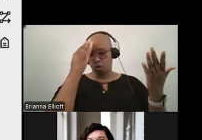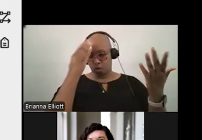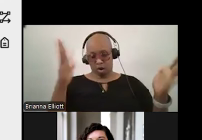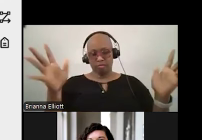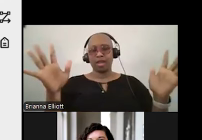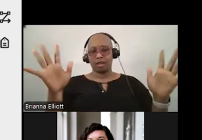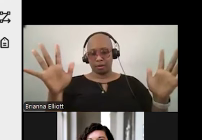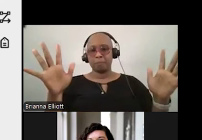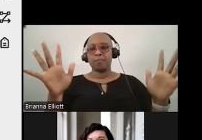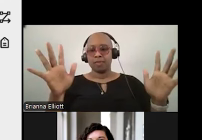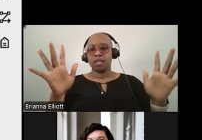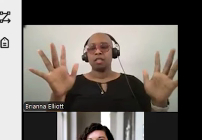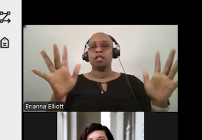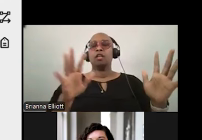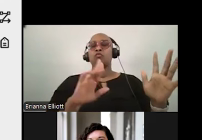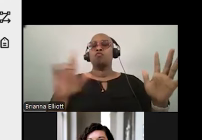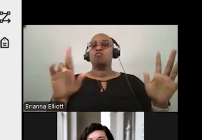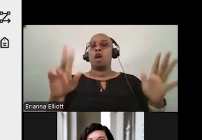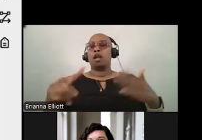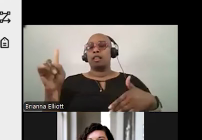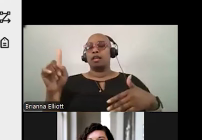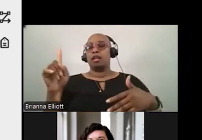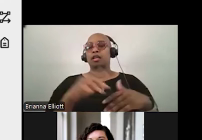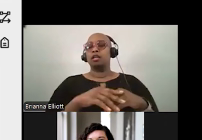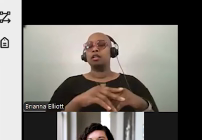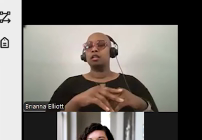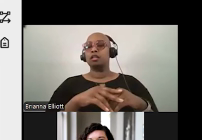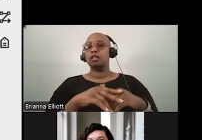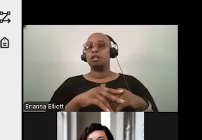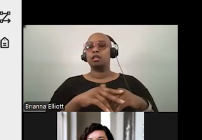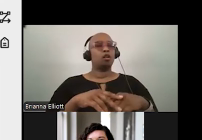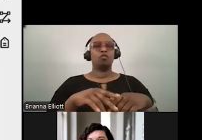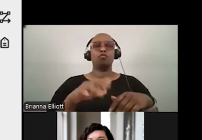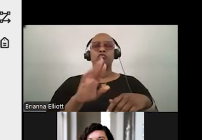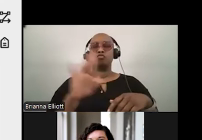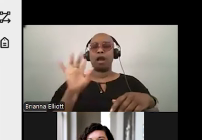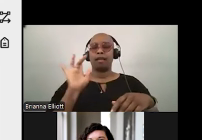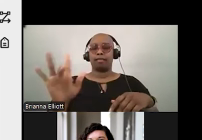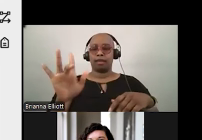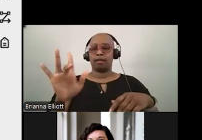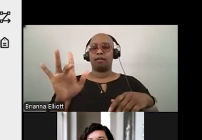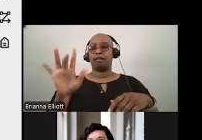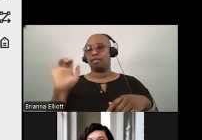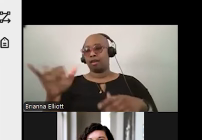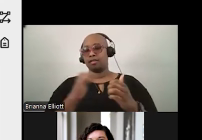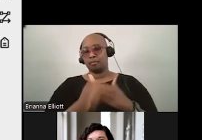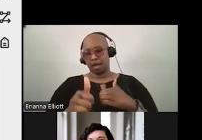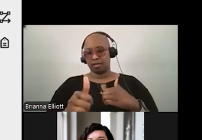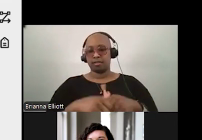I'm going to go ahead rightclick and mark that as a pass. We're also going to need alt text. We have